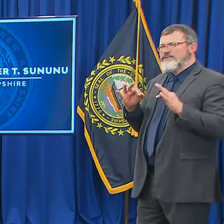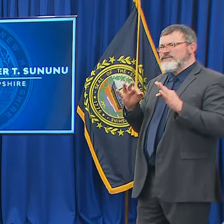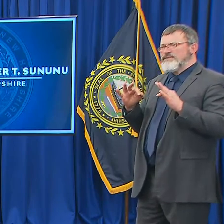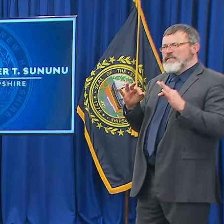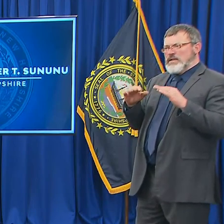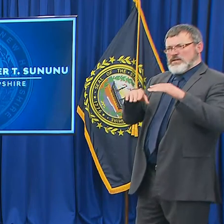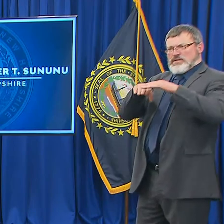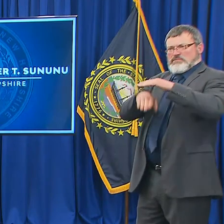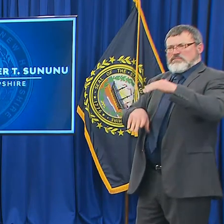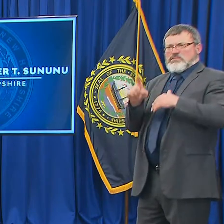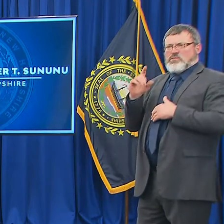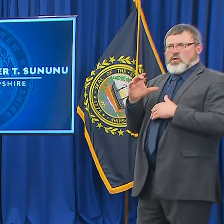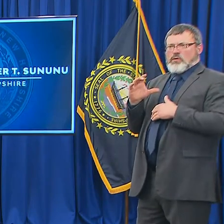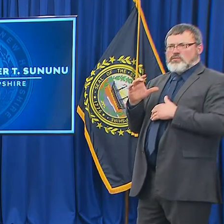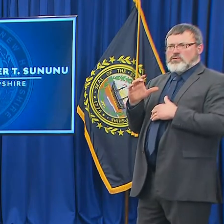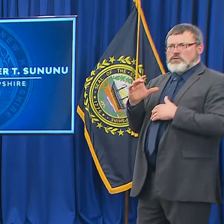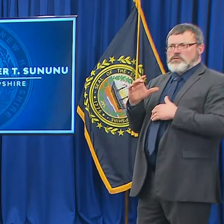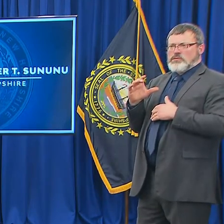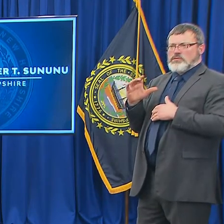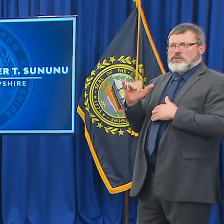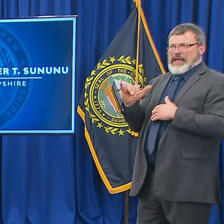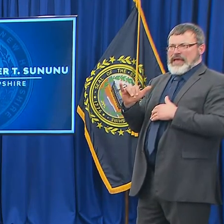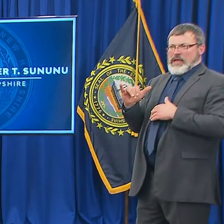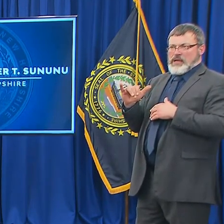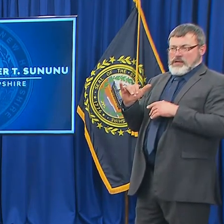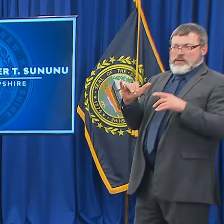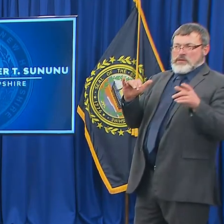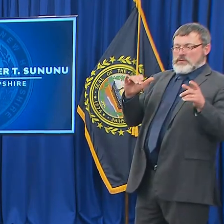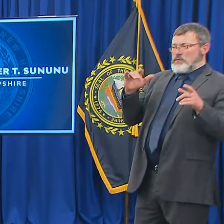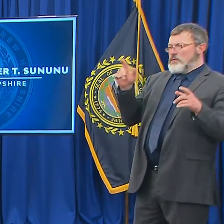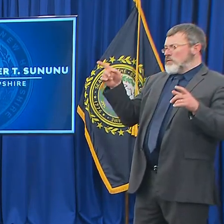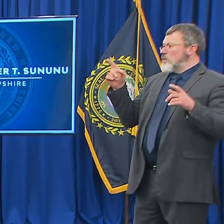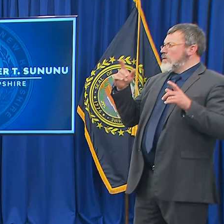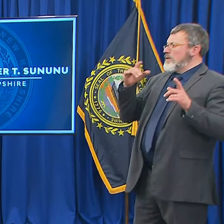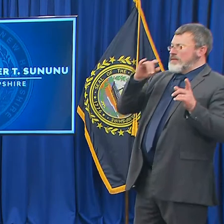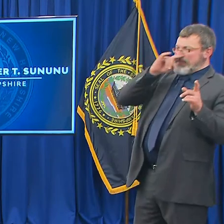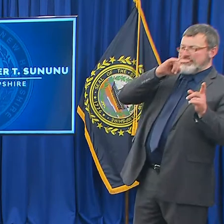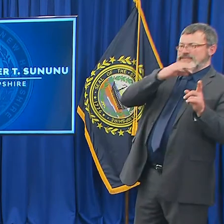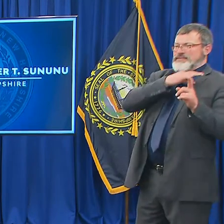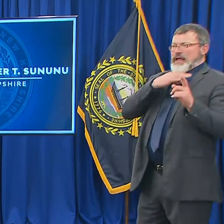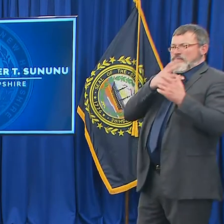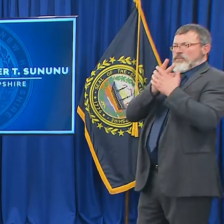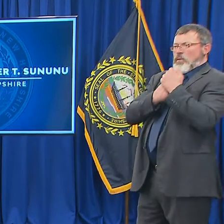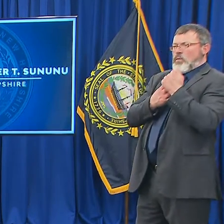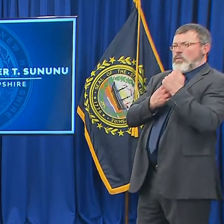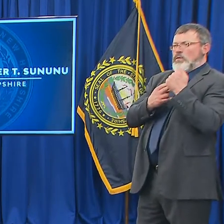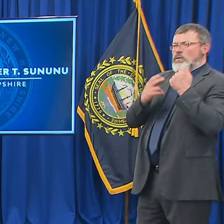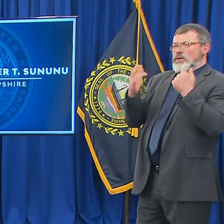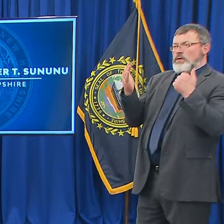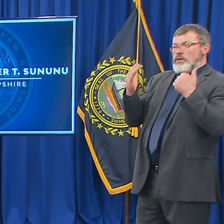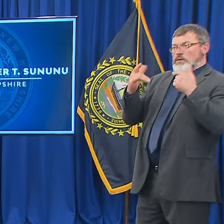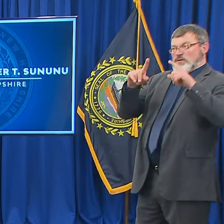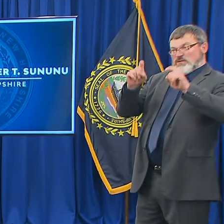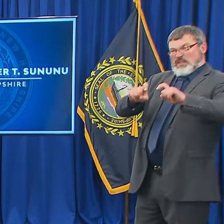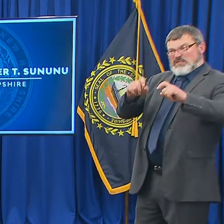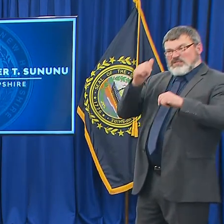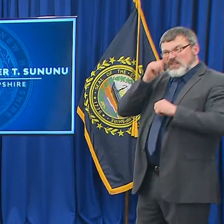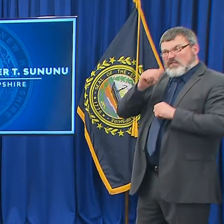with extended family members and in some cases with kids. We've also had sports teams for sure. We've heard a lot about hockey.